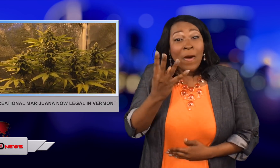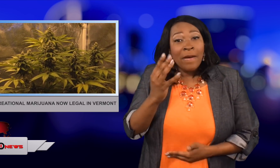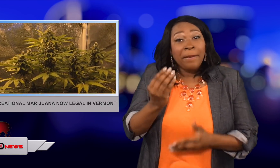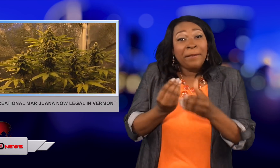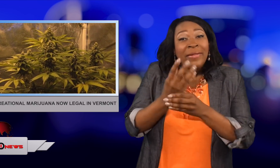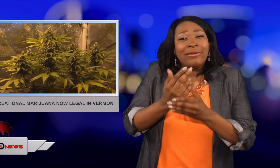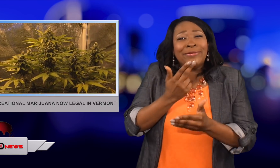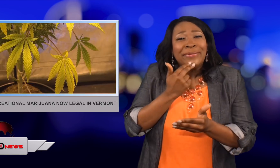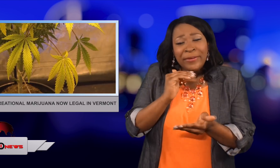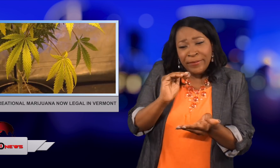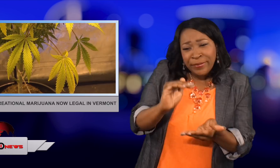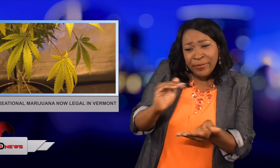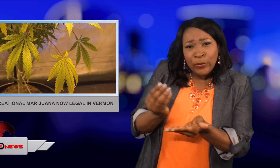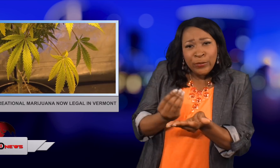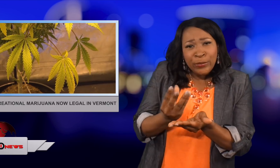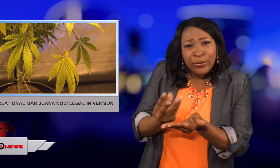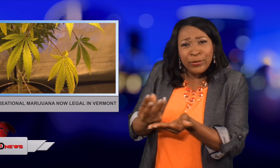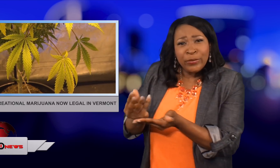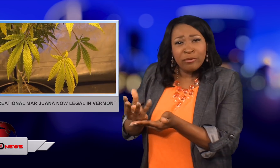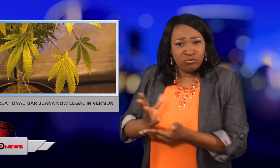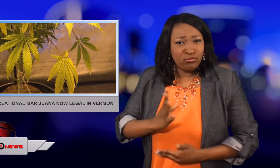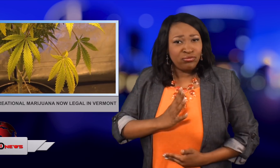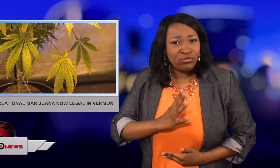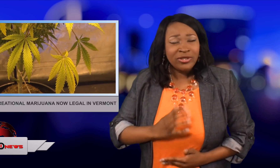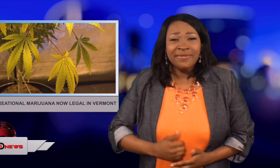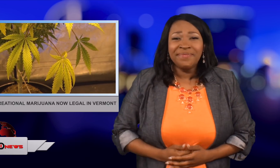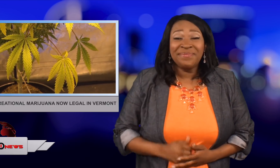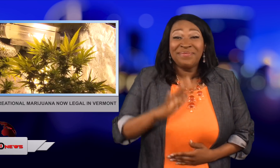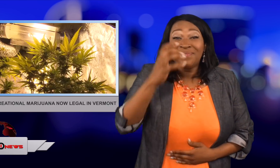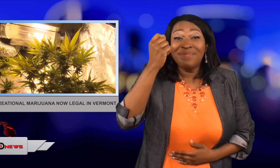plants and four immature plants.